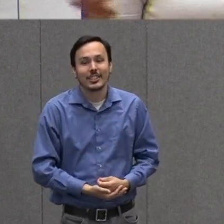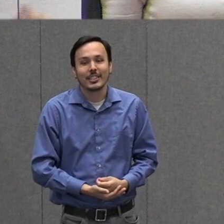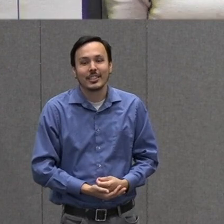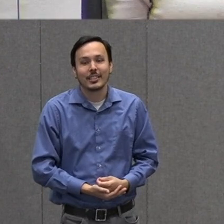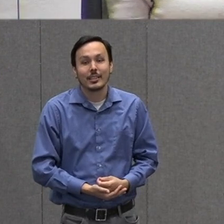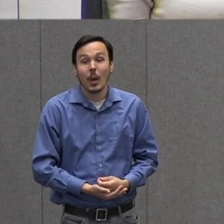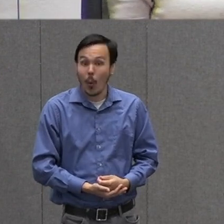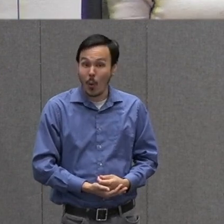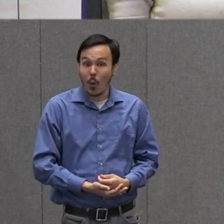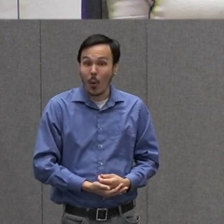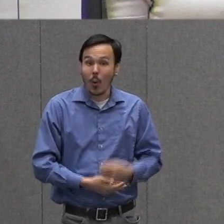Wasn't that fun?